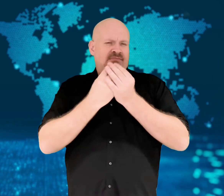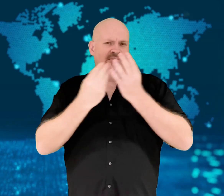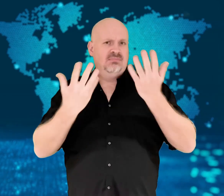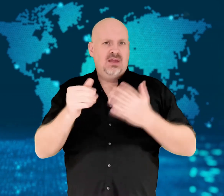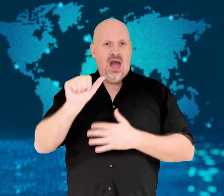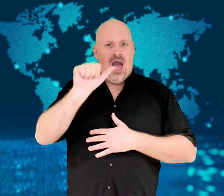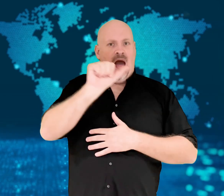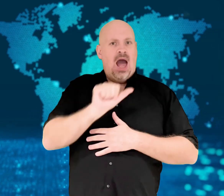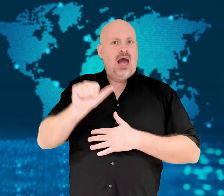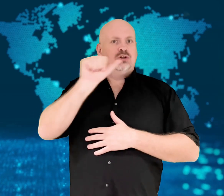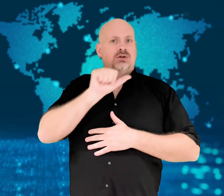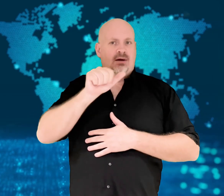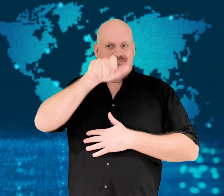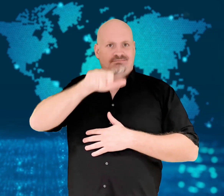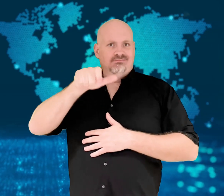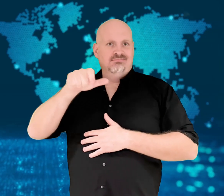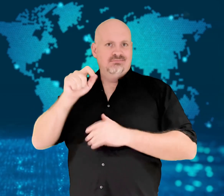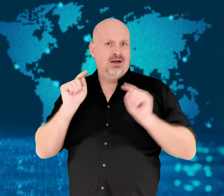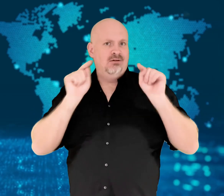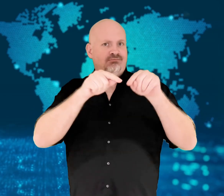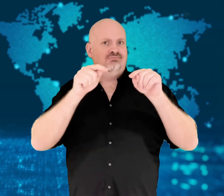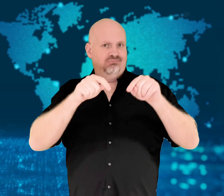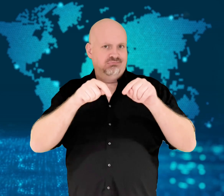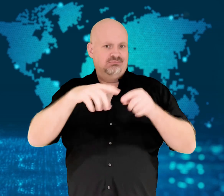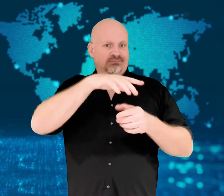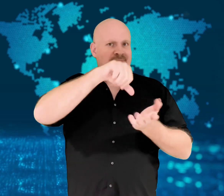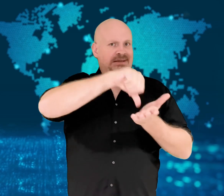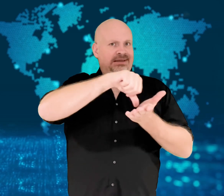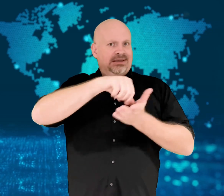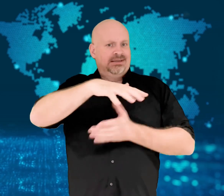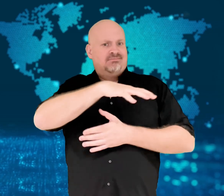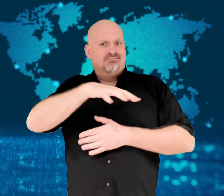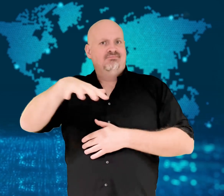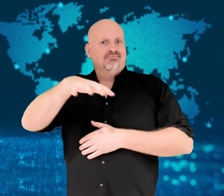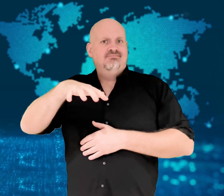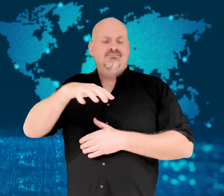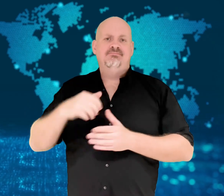are majority-Asian cities.